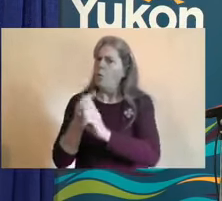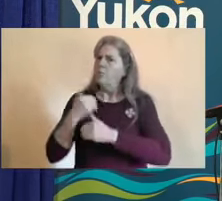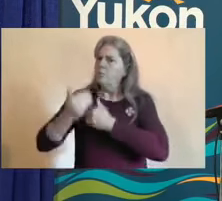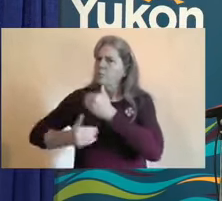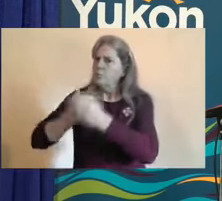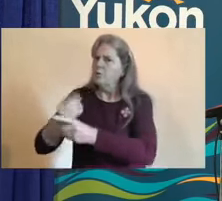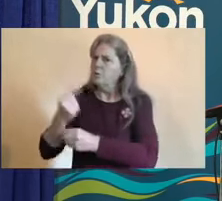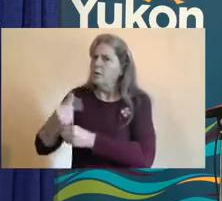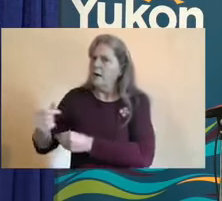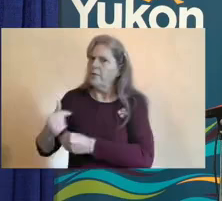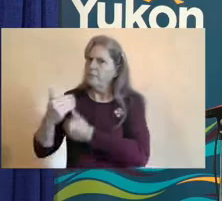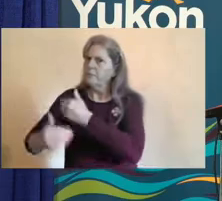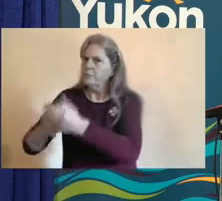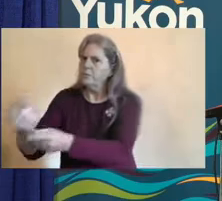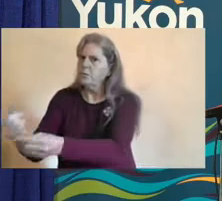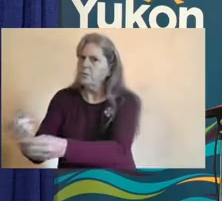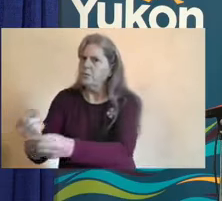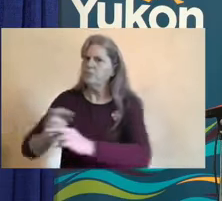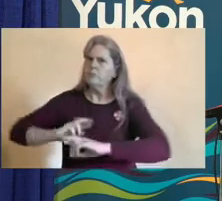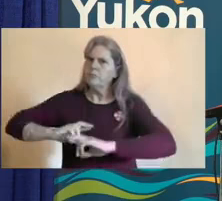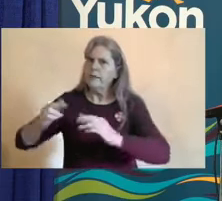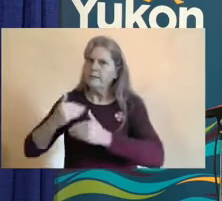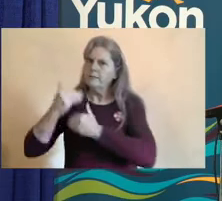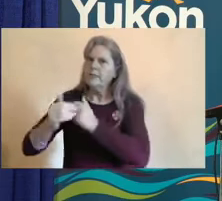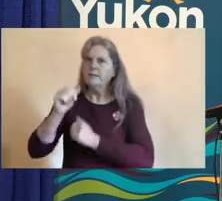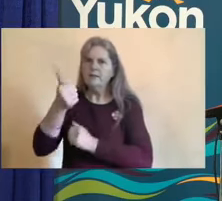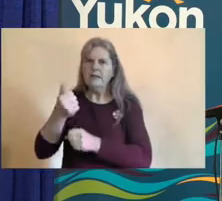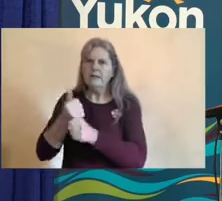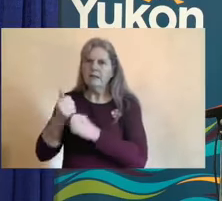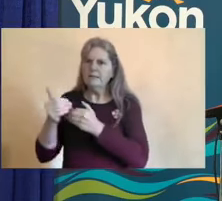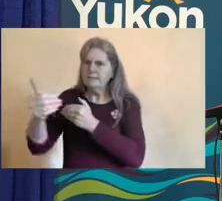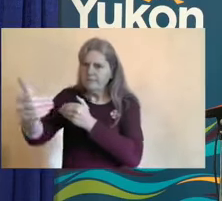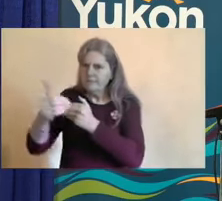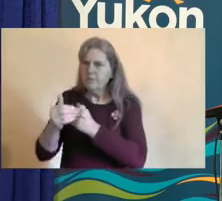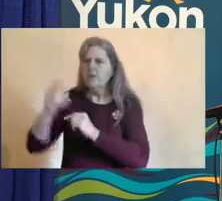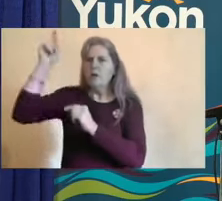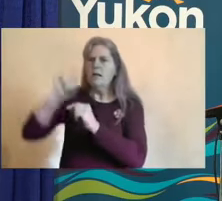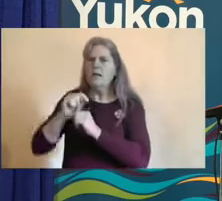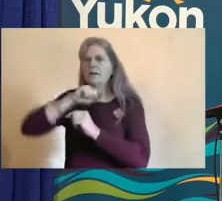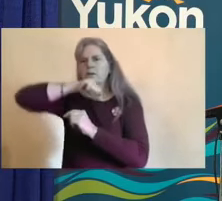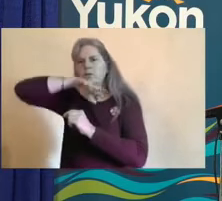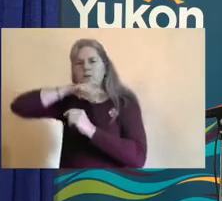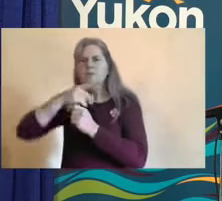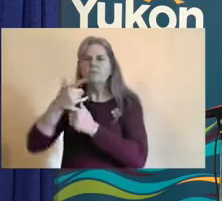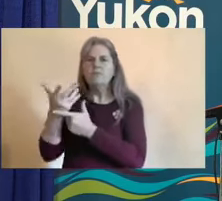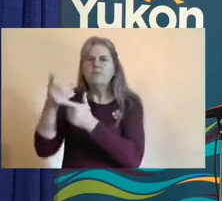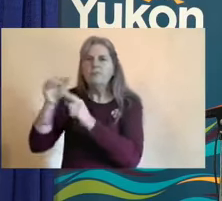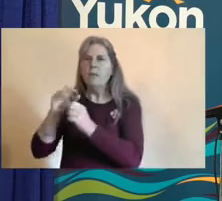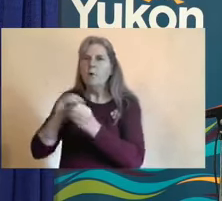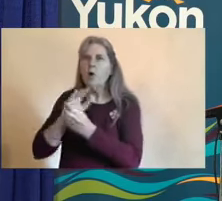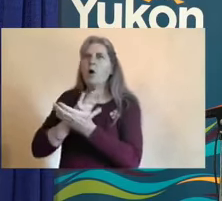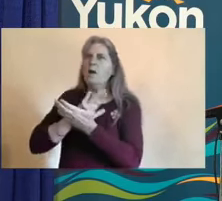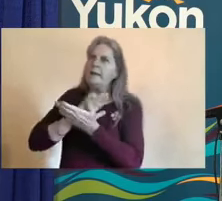to do, as a government to move forward over the next ten years, to reduce emissions. And move to a clean economy.